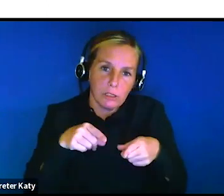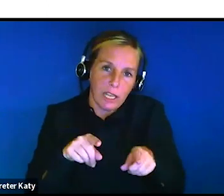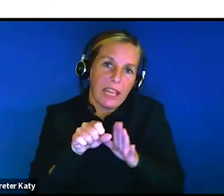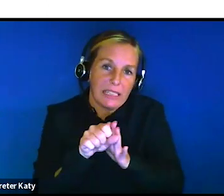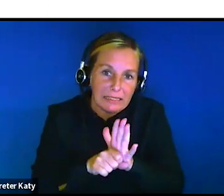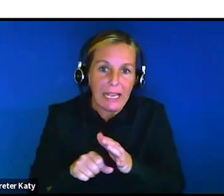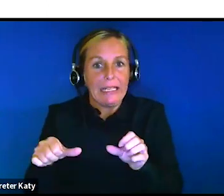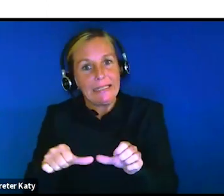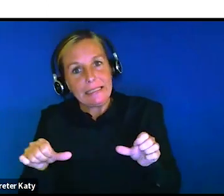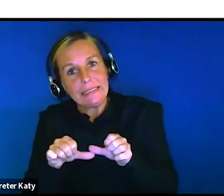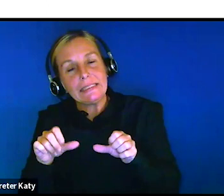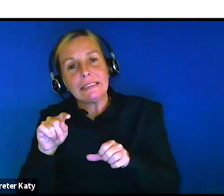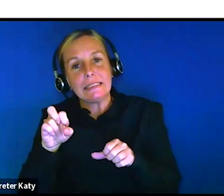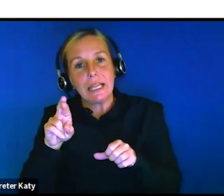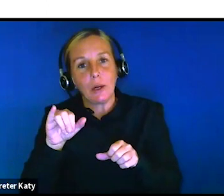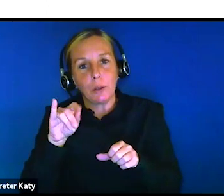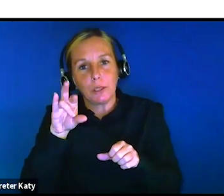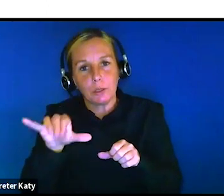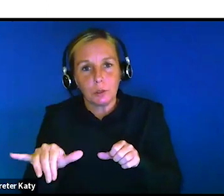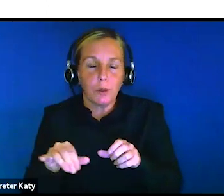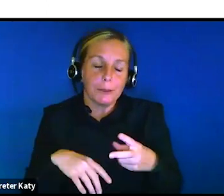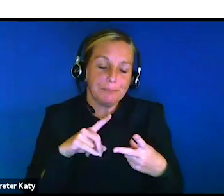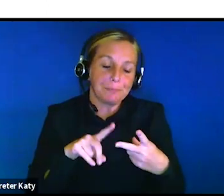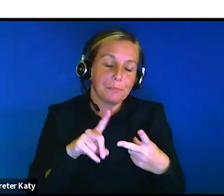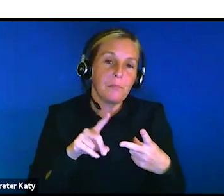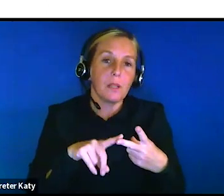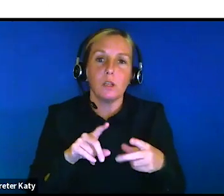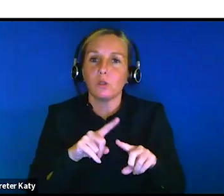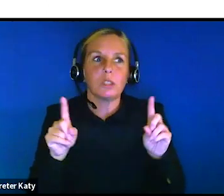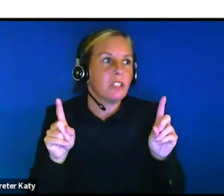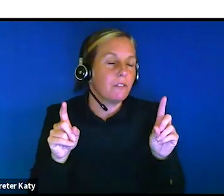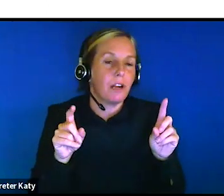requires different relationships related to our Lifeline Network Administrator.